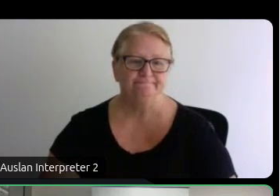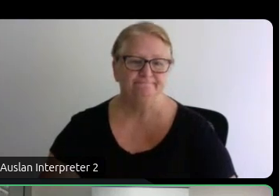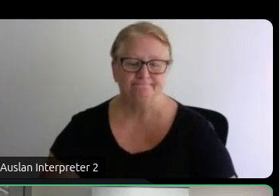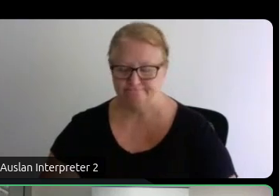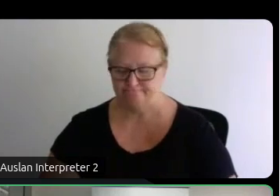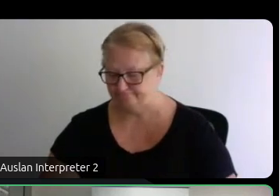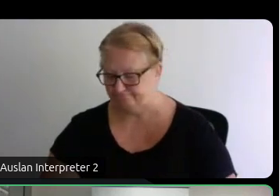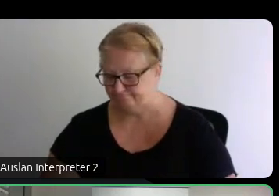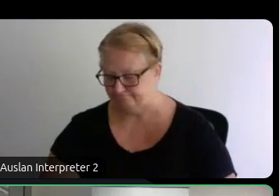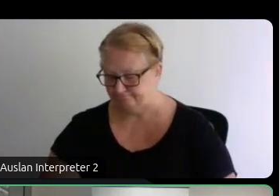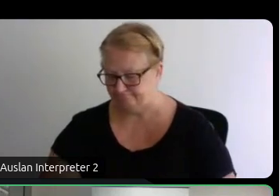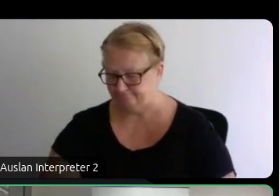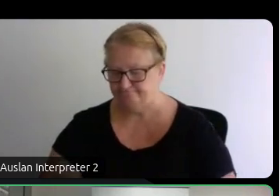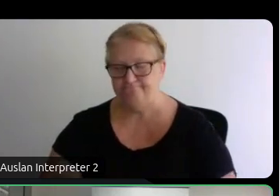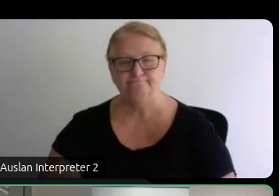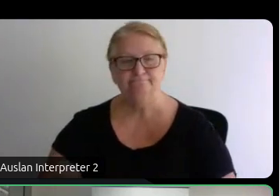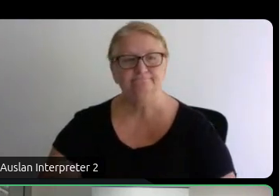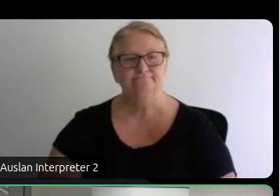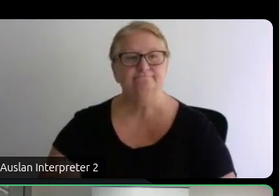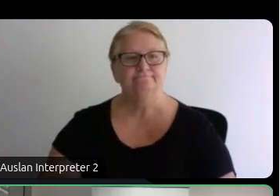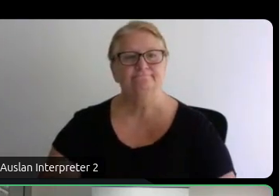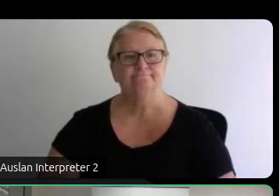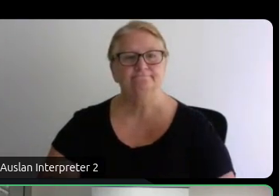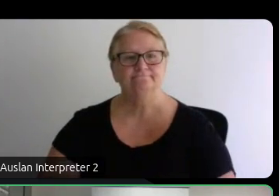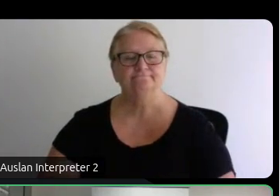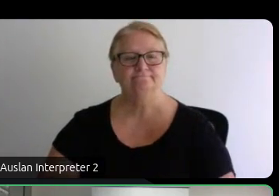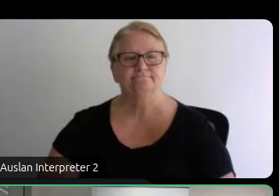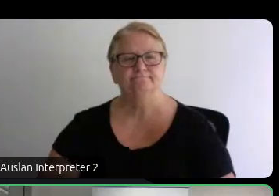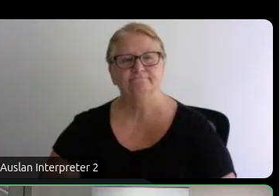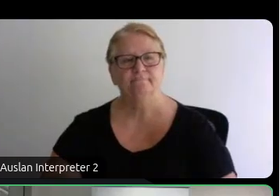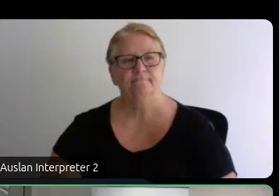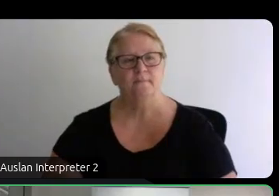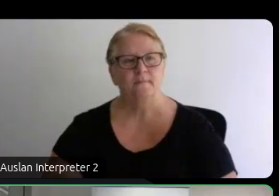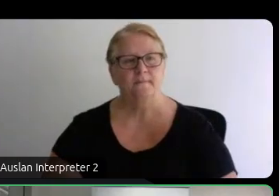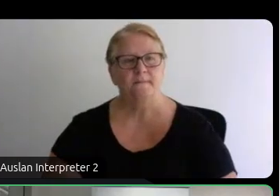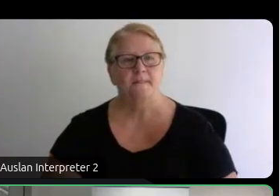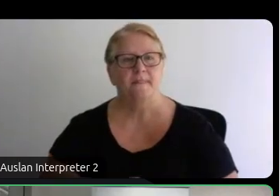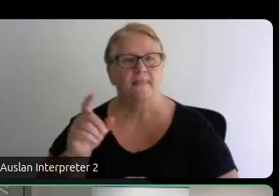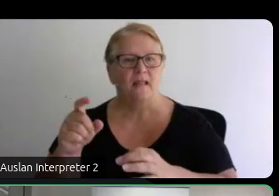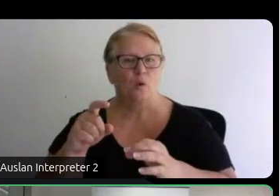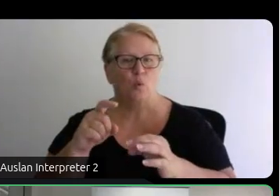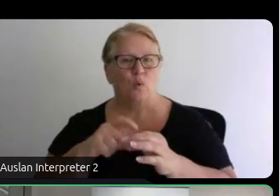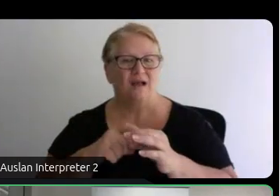can we help? Um so effectively the way that Queensland's legal aid system team works and